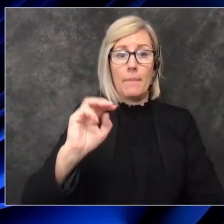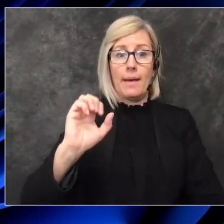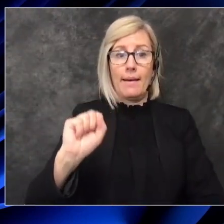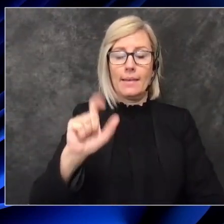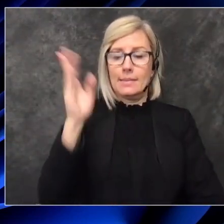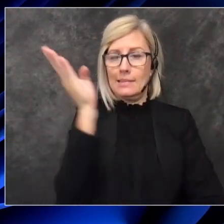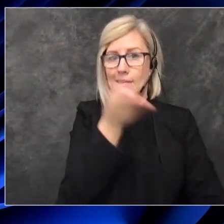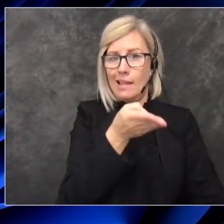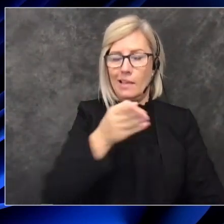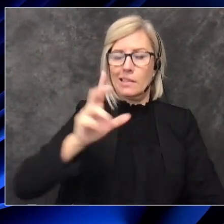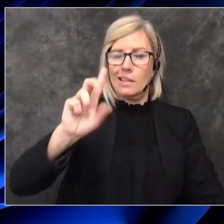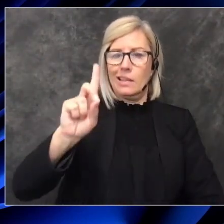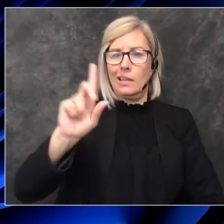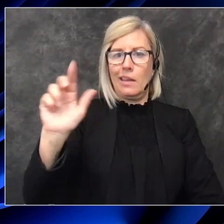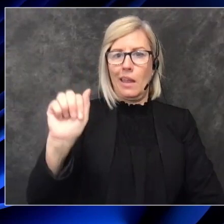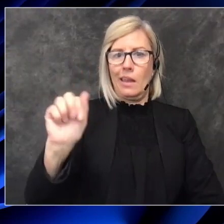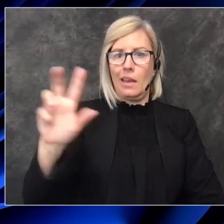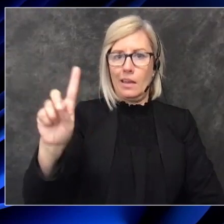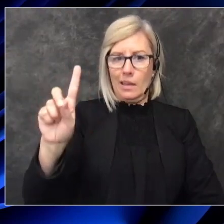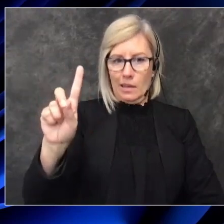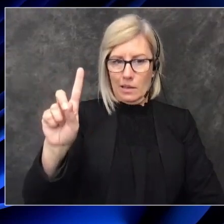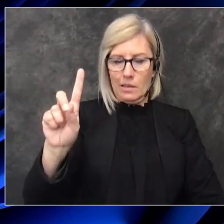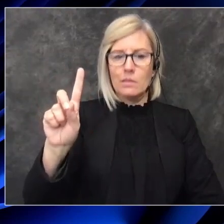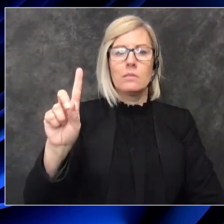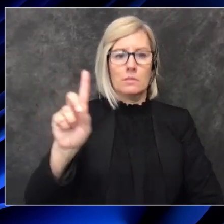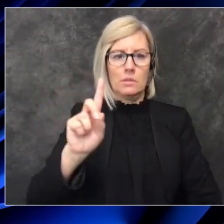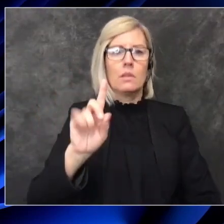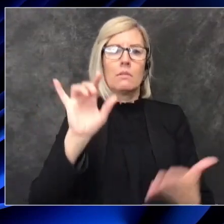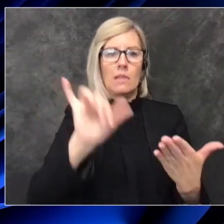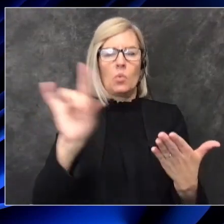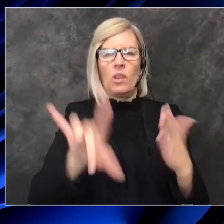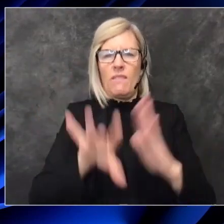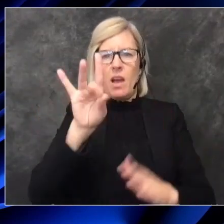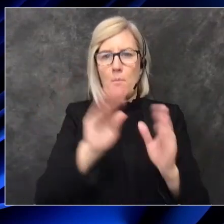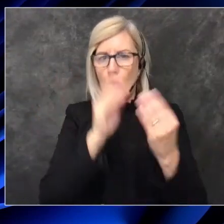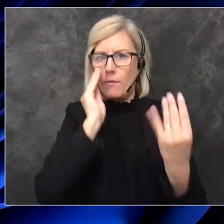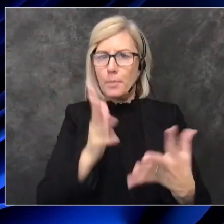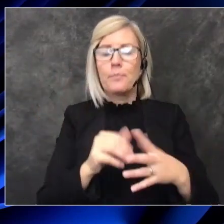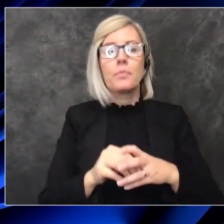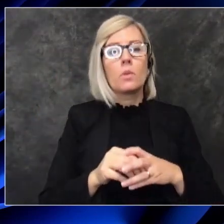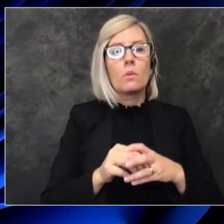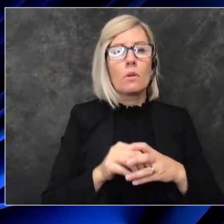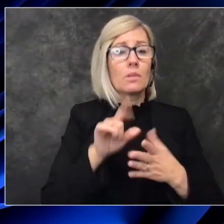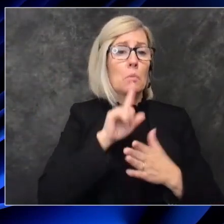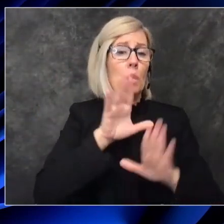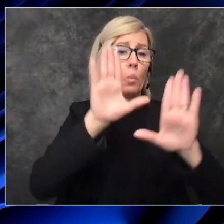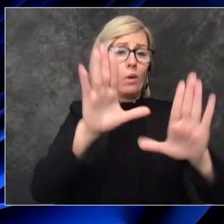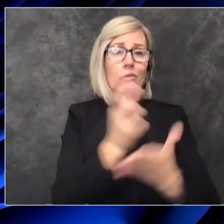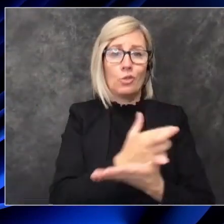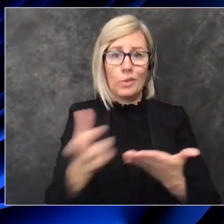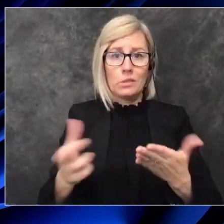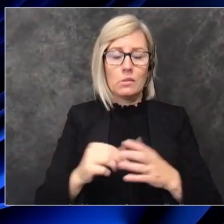Aka.ms/DAD It’s a really wonderful resource. If you’re an enterprise customer and